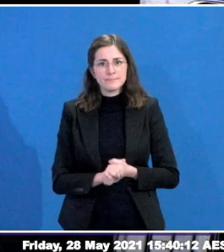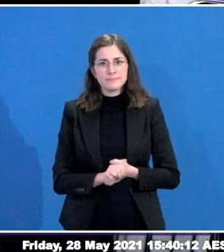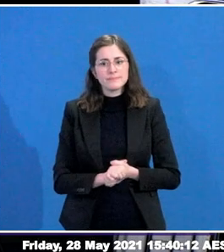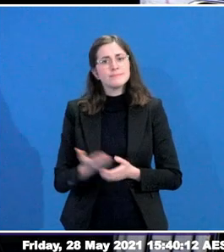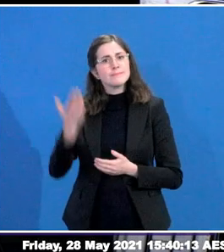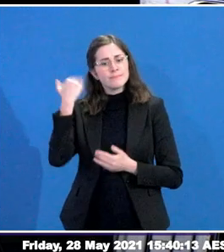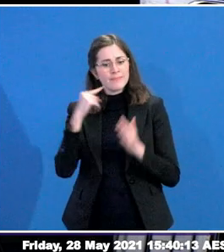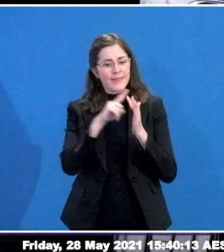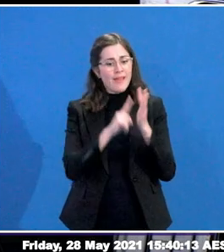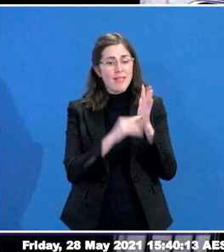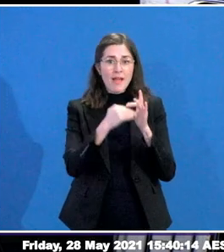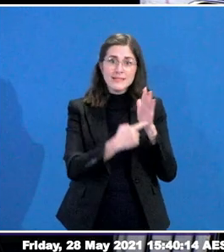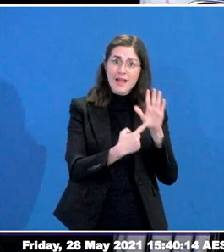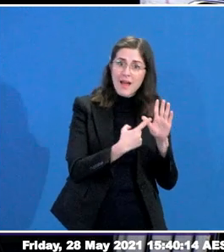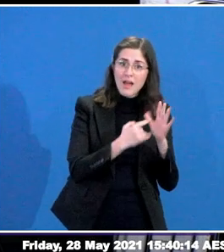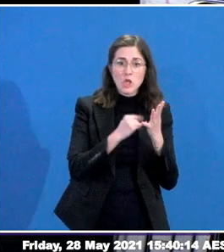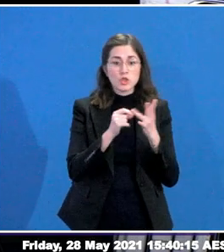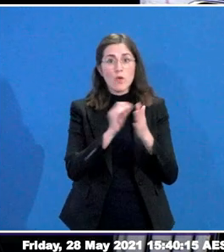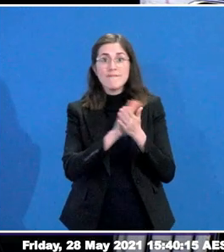have CCTV installed in the home.